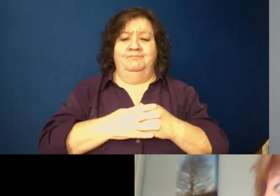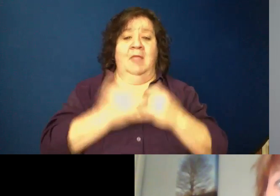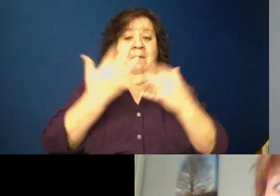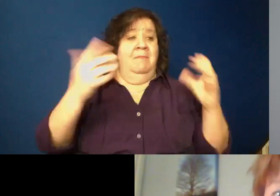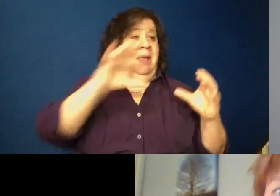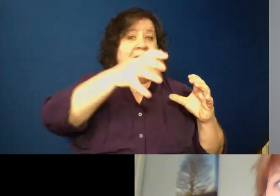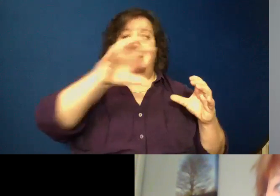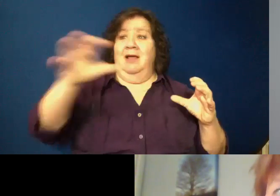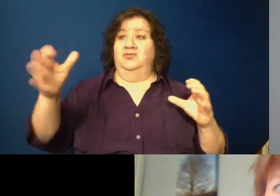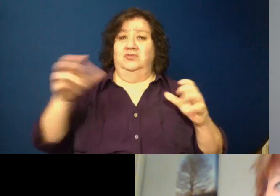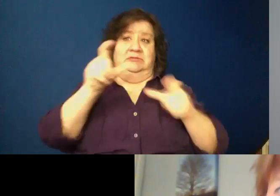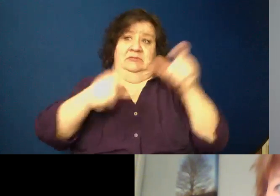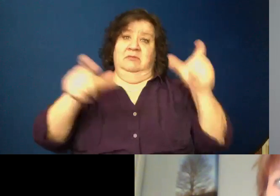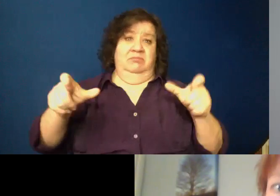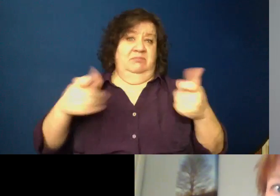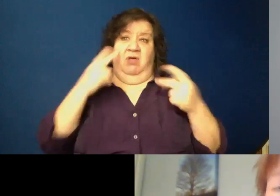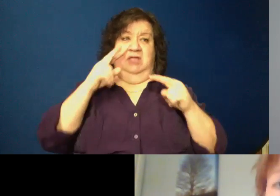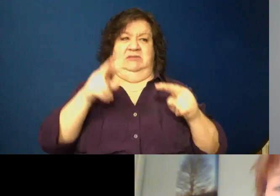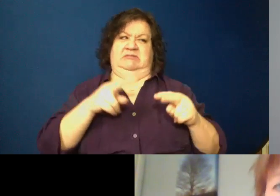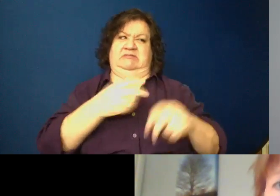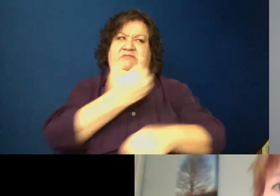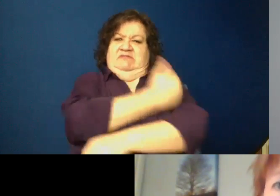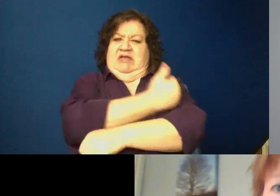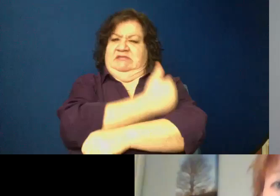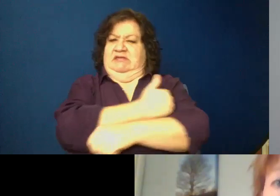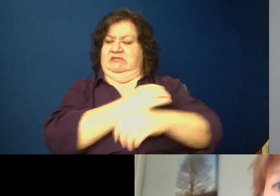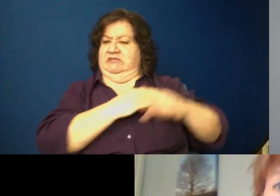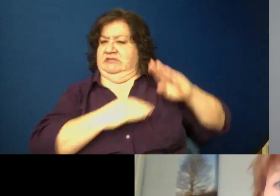transparent honest clear and accessible information will be extremely important